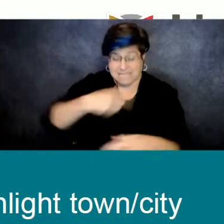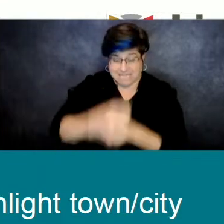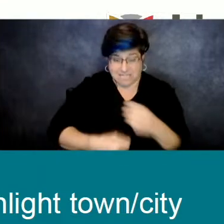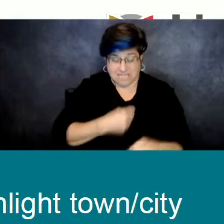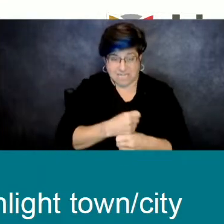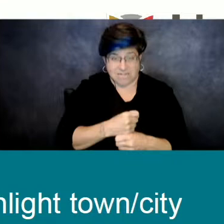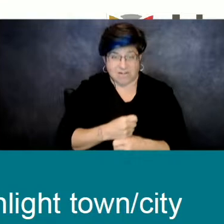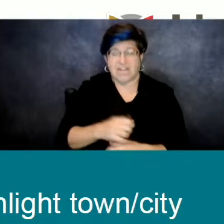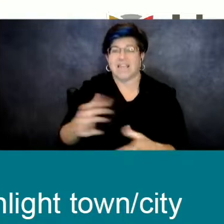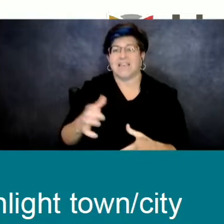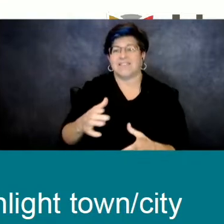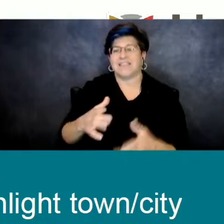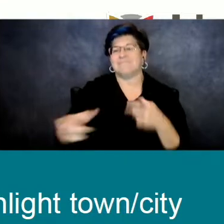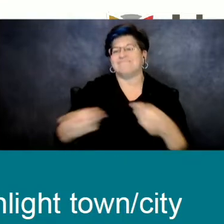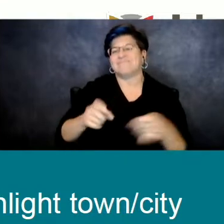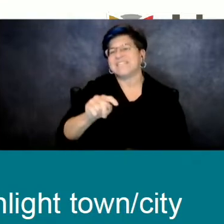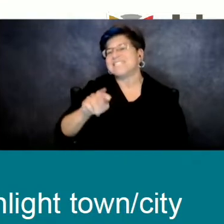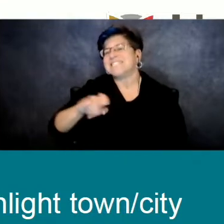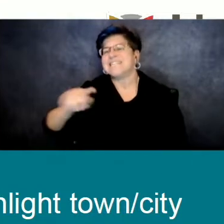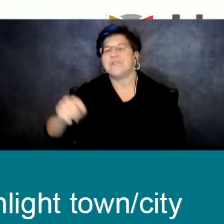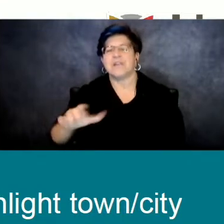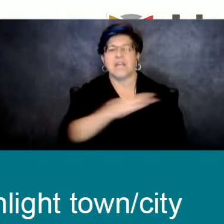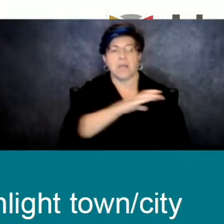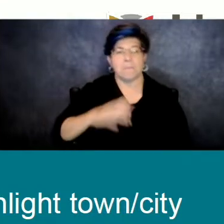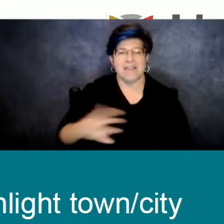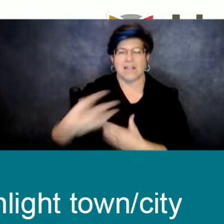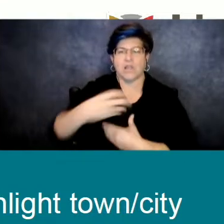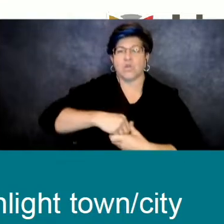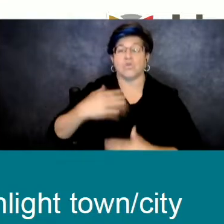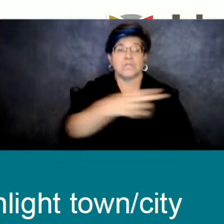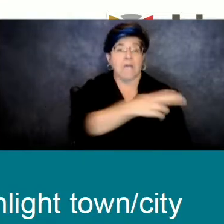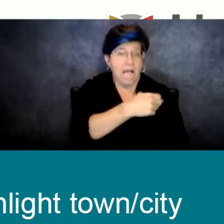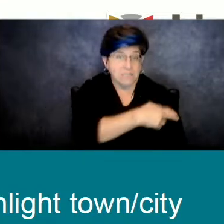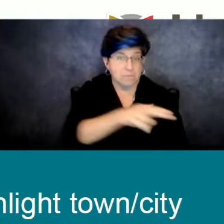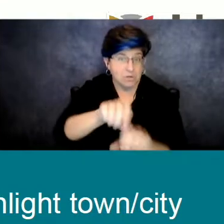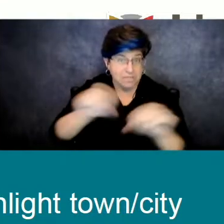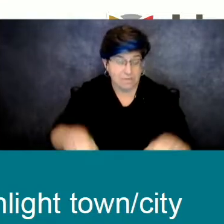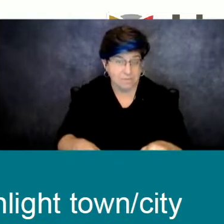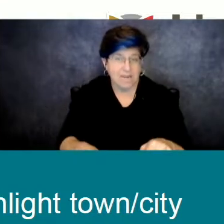HEALTH SYSTEMS THIS YEAR THE